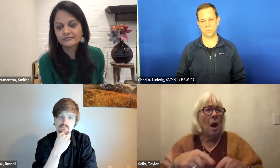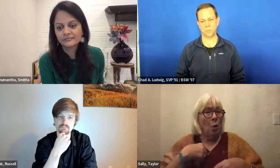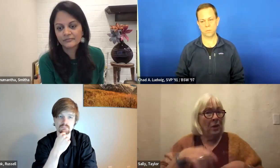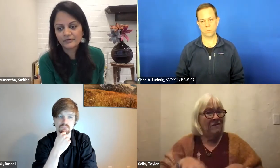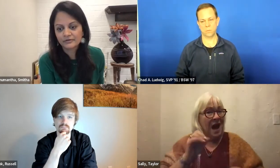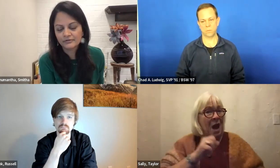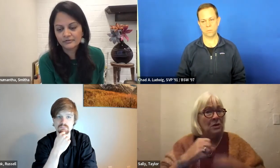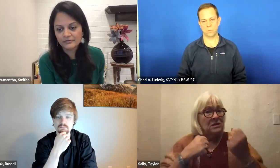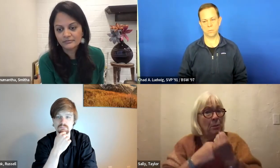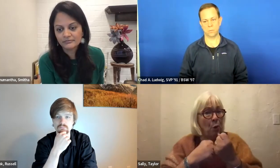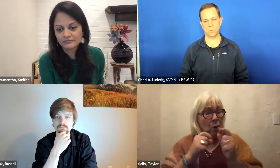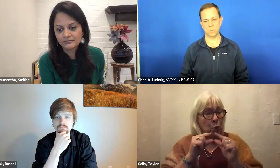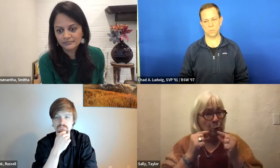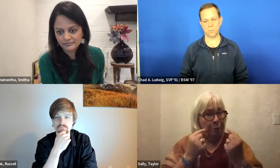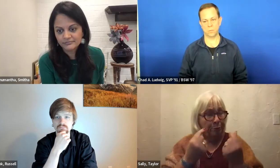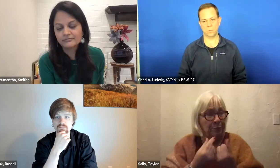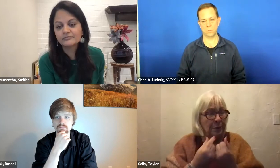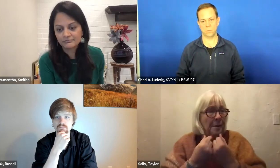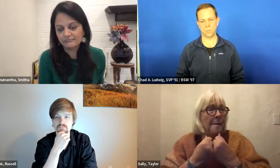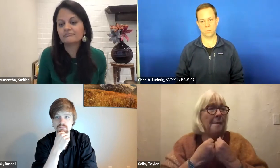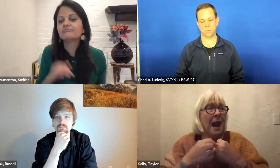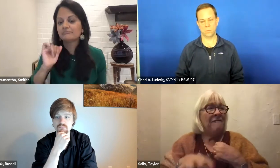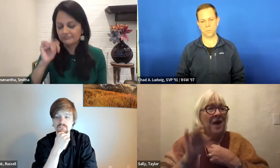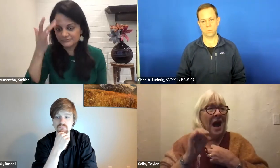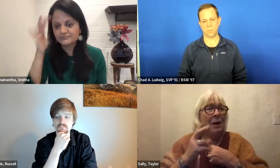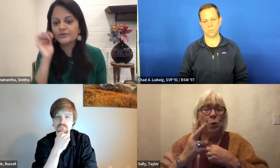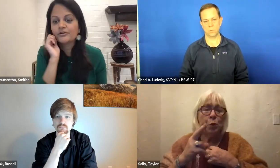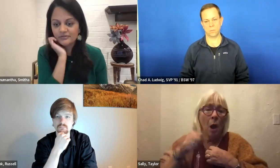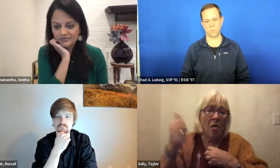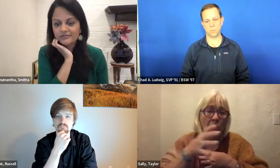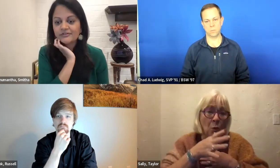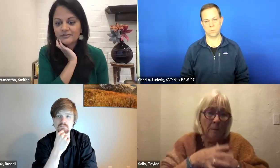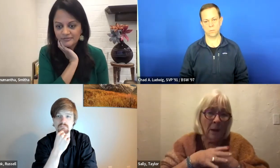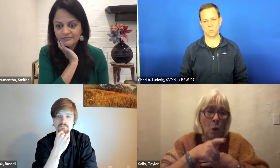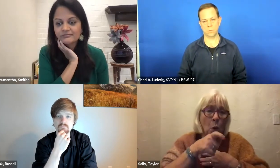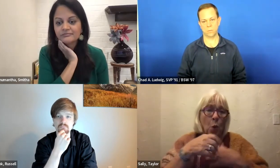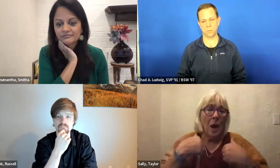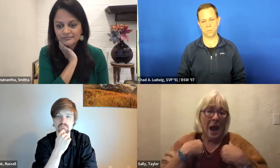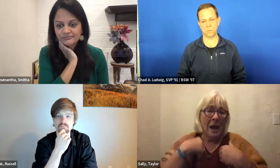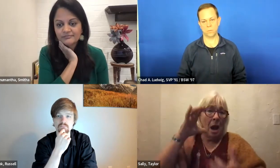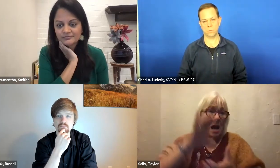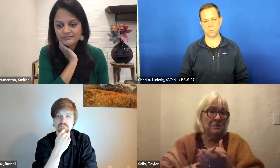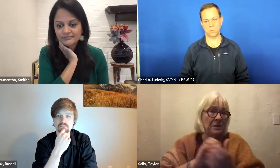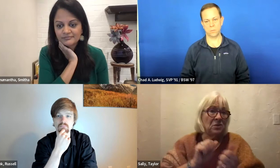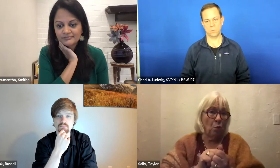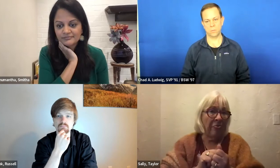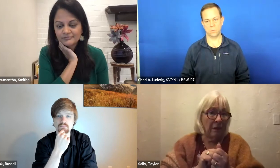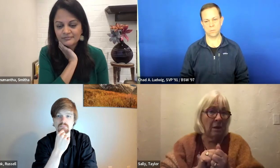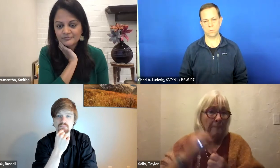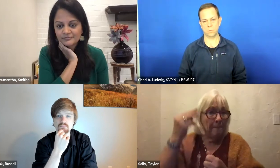where we should go for help, and we were able to find a support group. There were two other women who had husbands